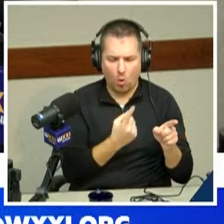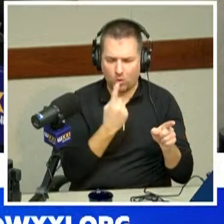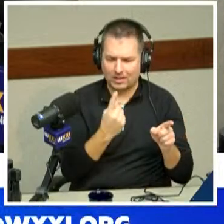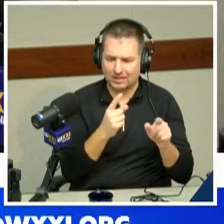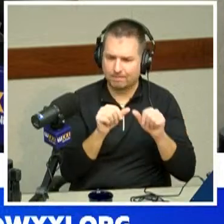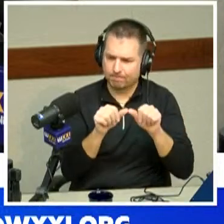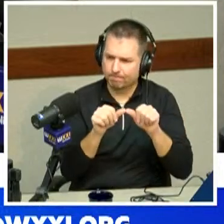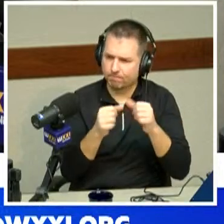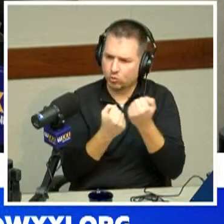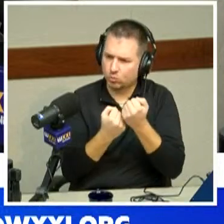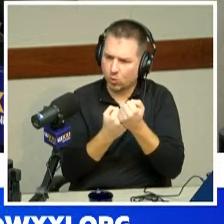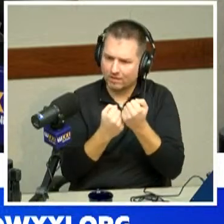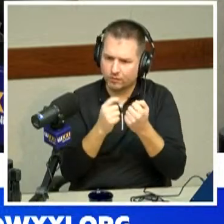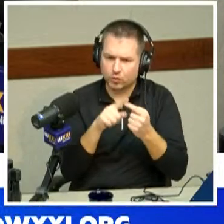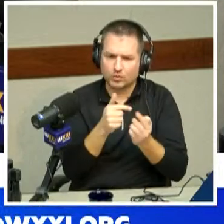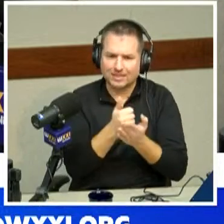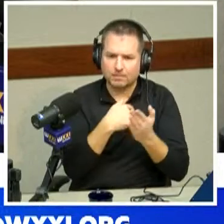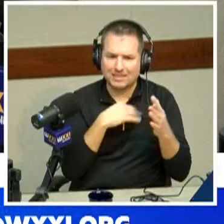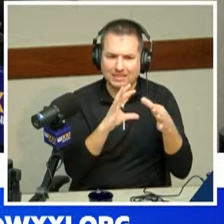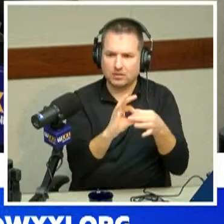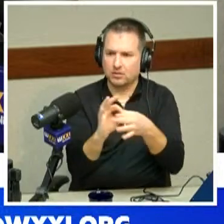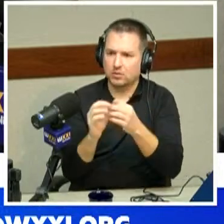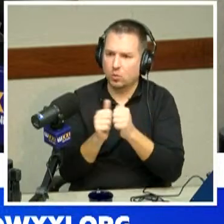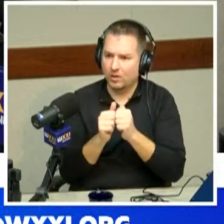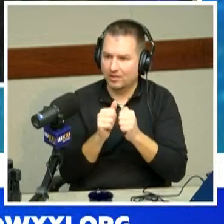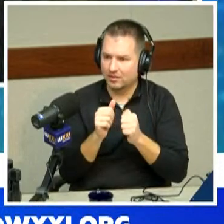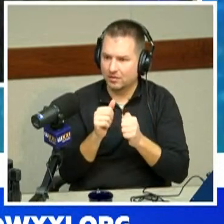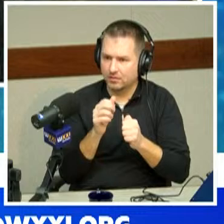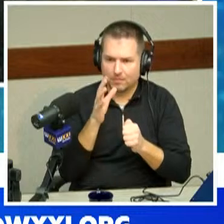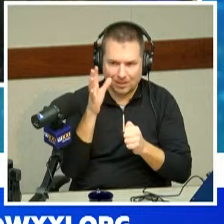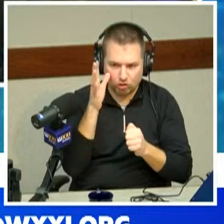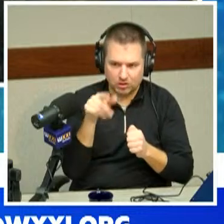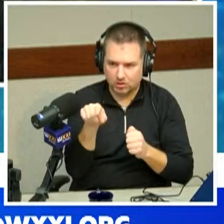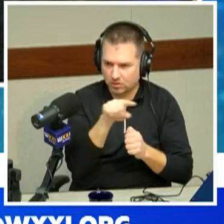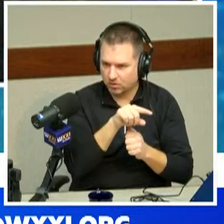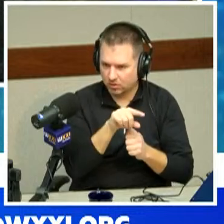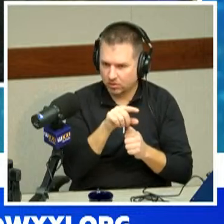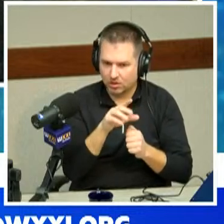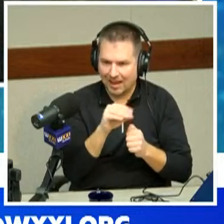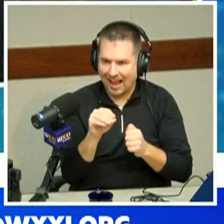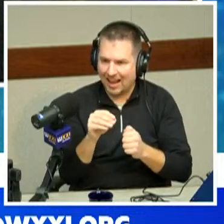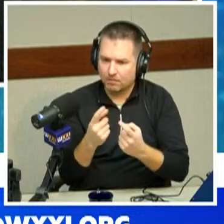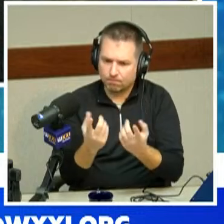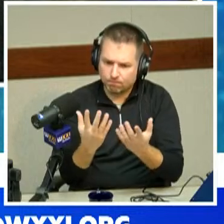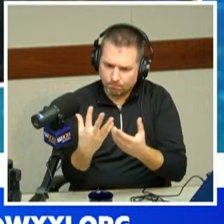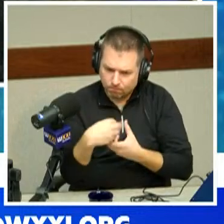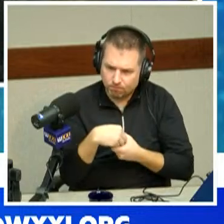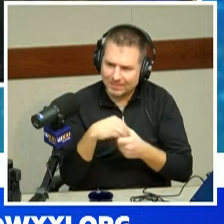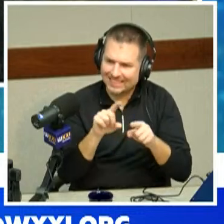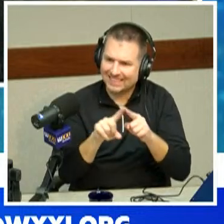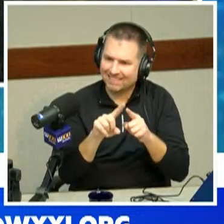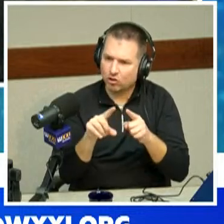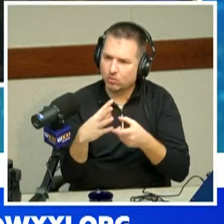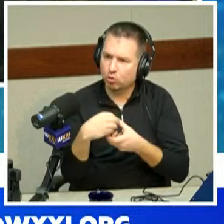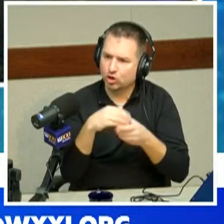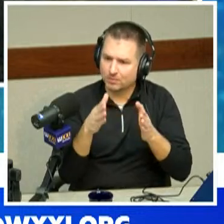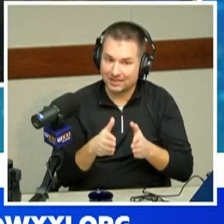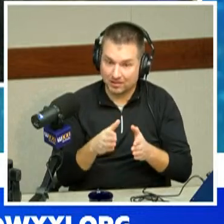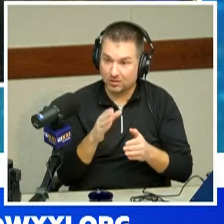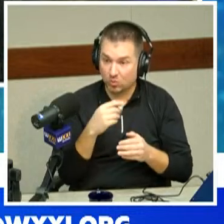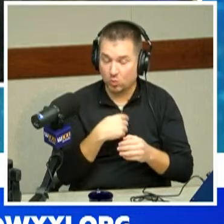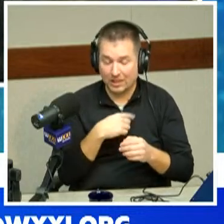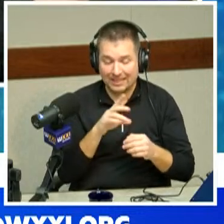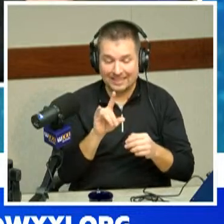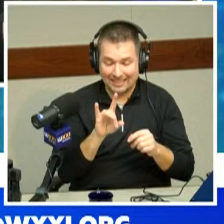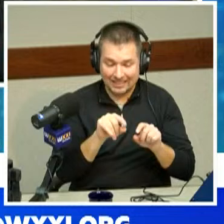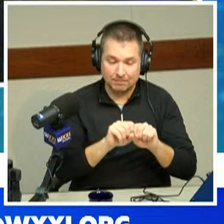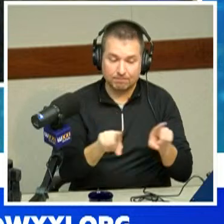to parents and help us recruit participant so we have conducted online survey during that you know